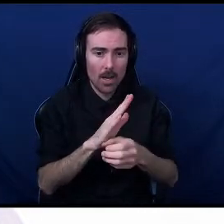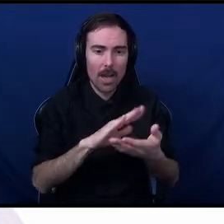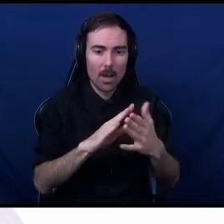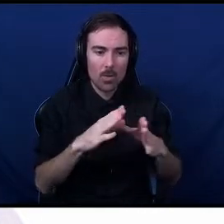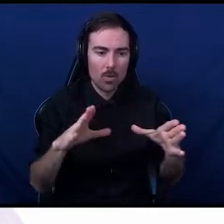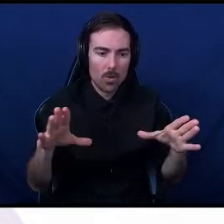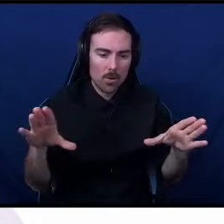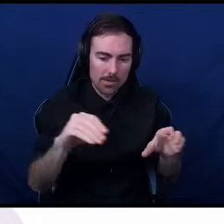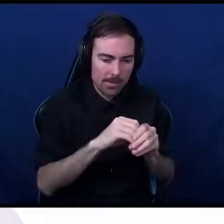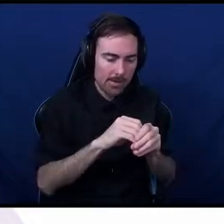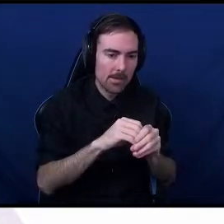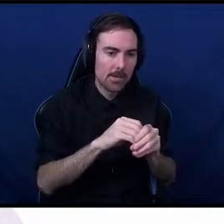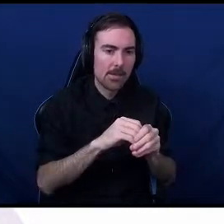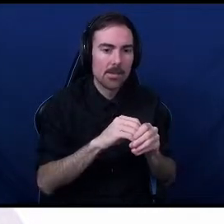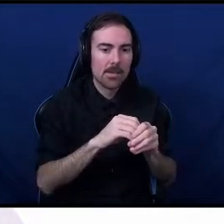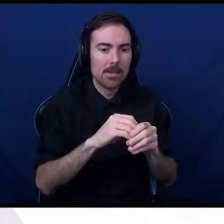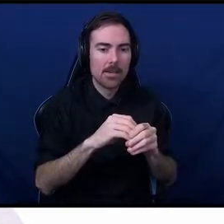in education and life in general.